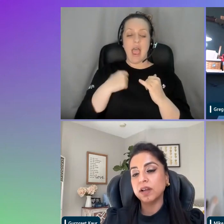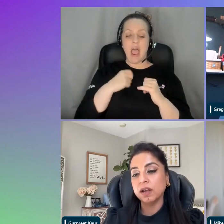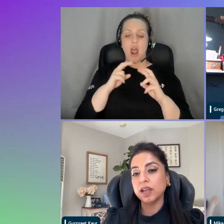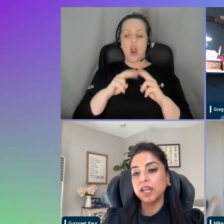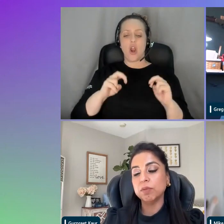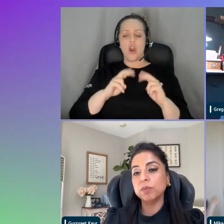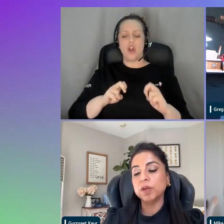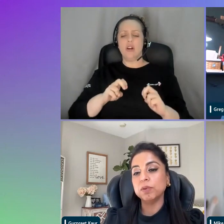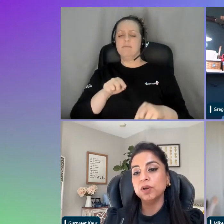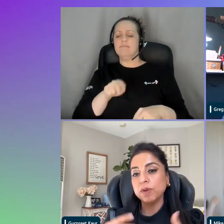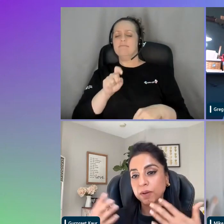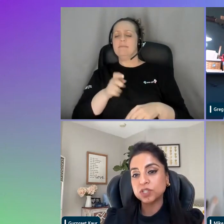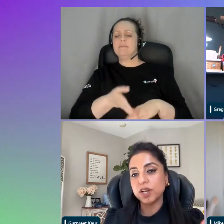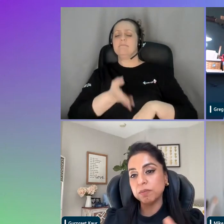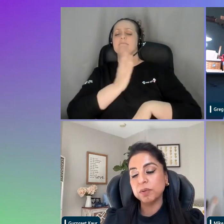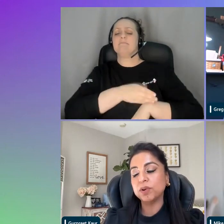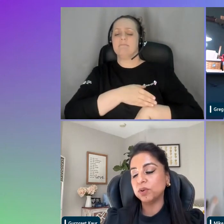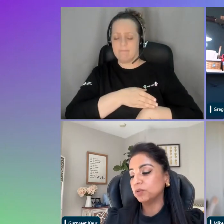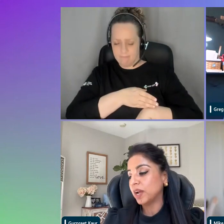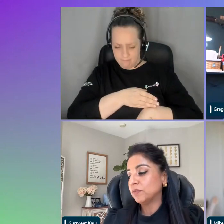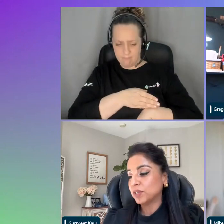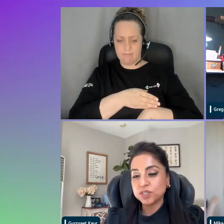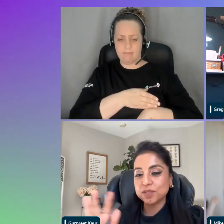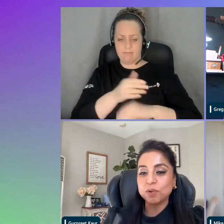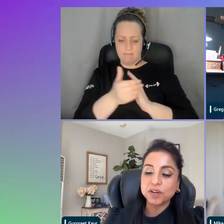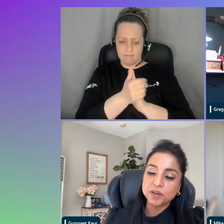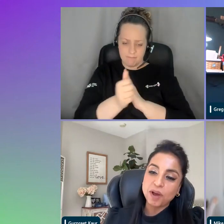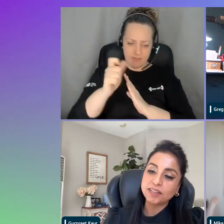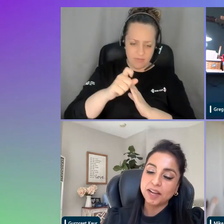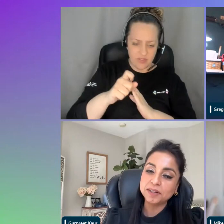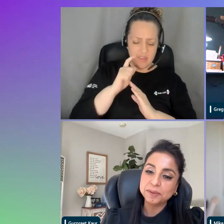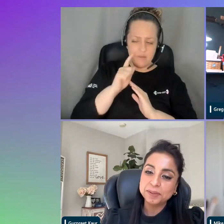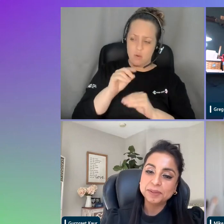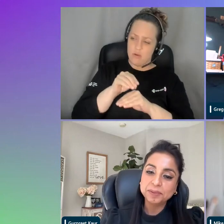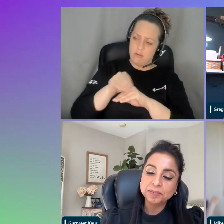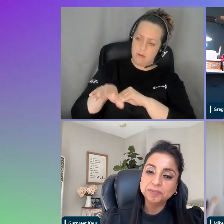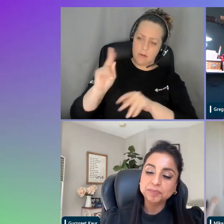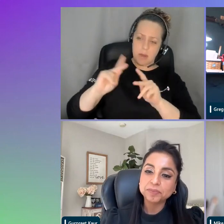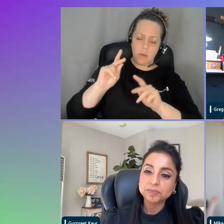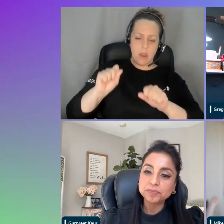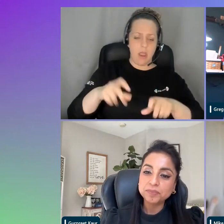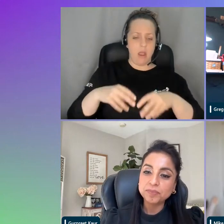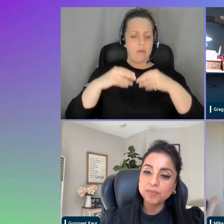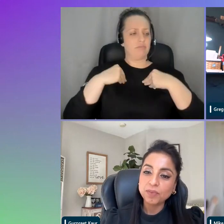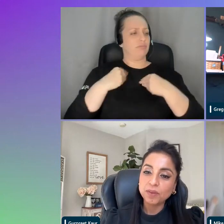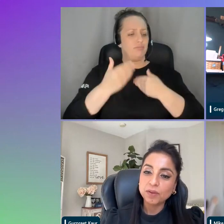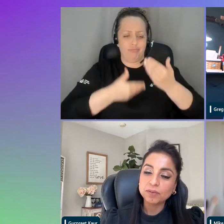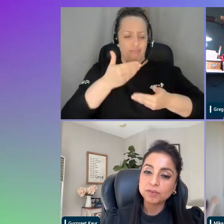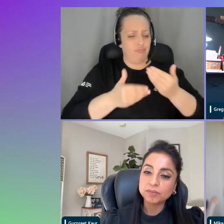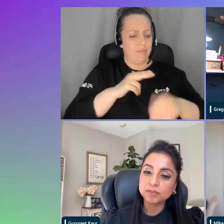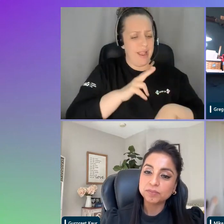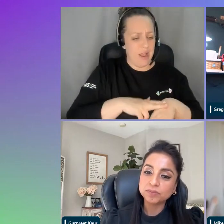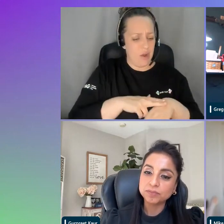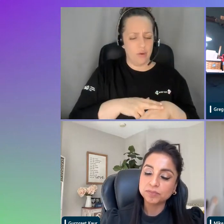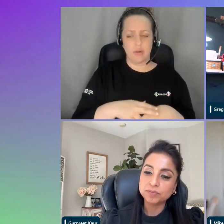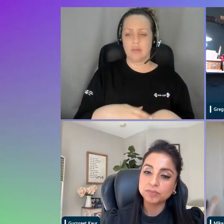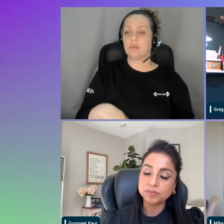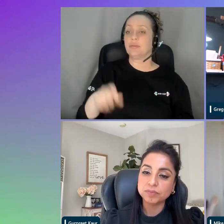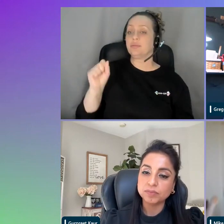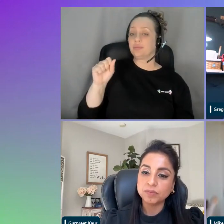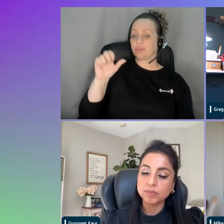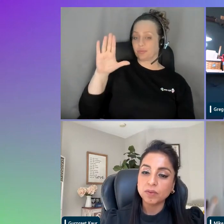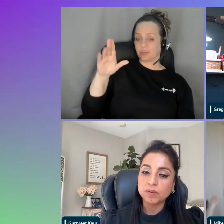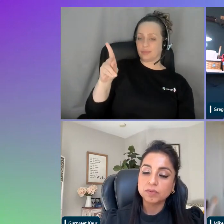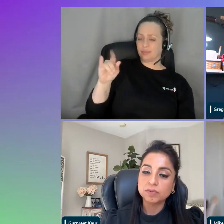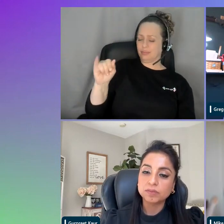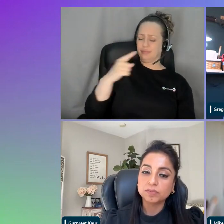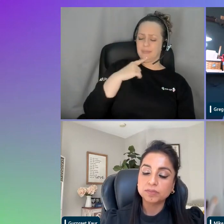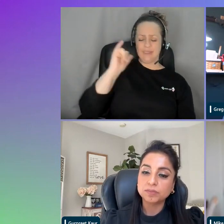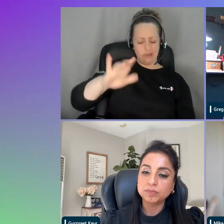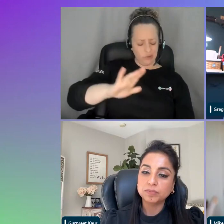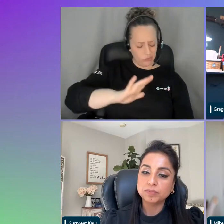you can. Uh, enable people to be actually be able to do that